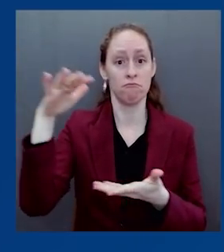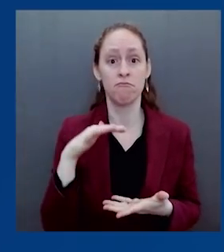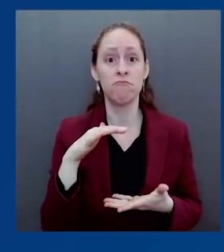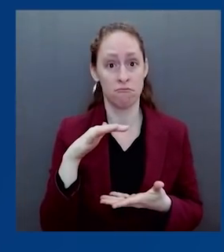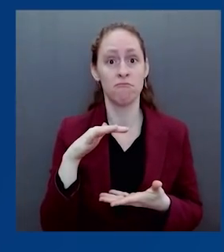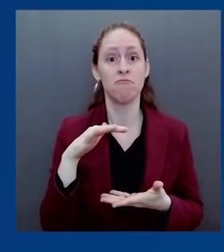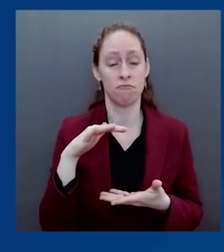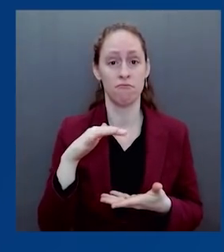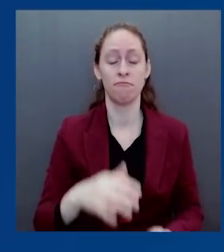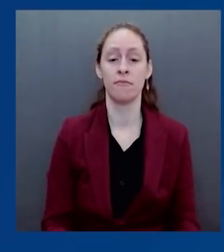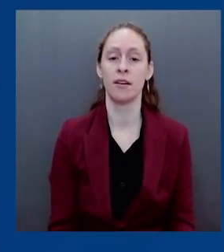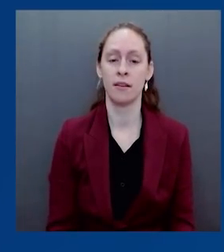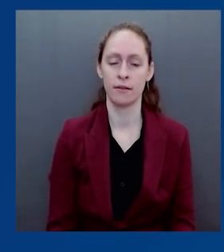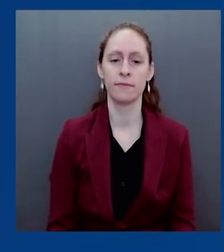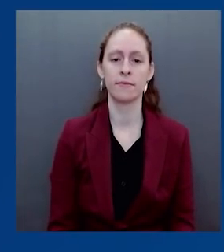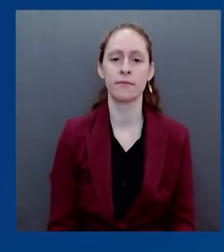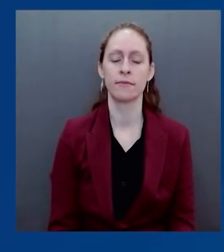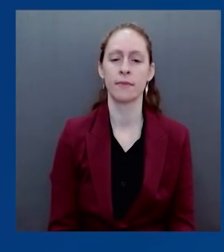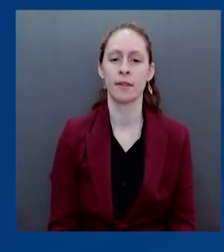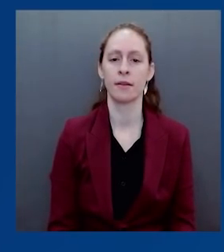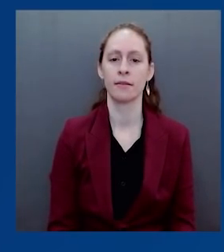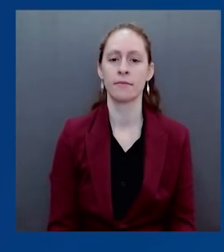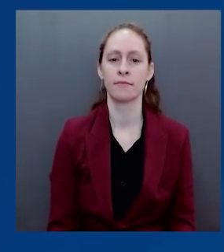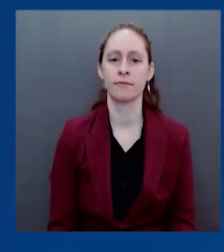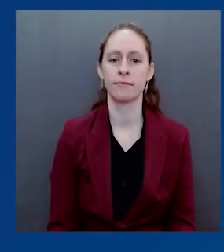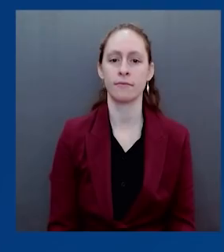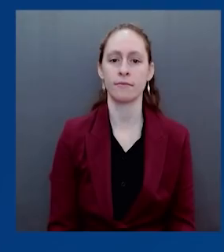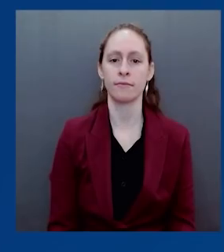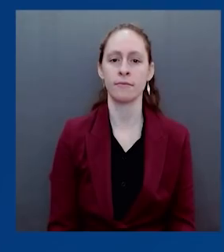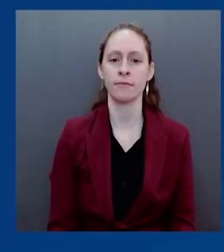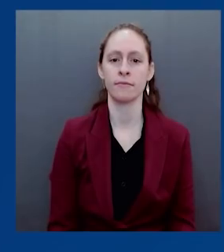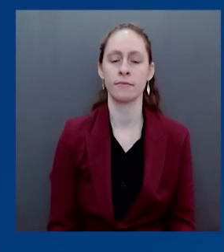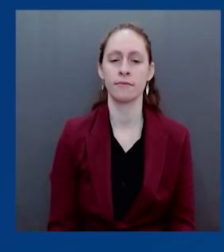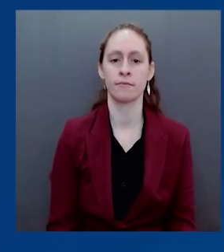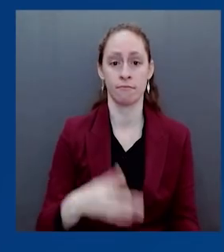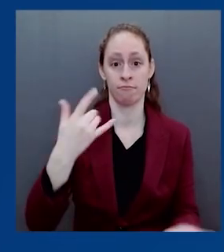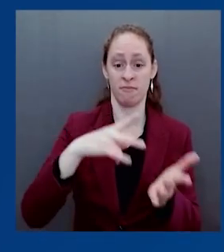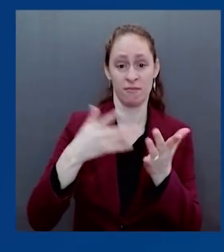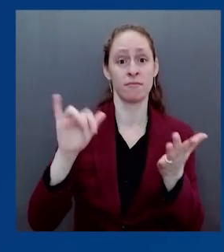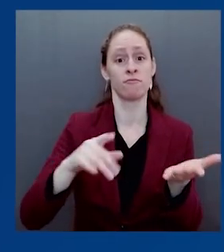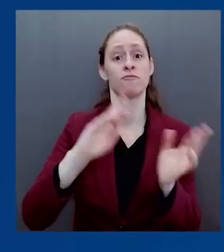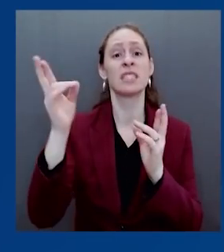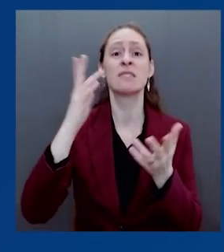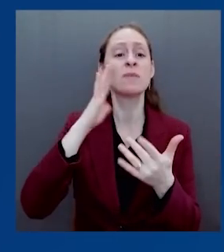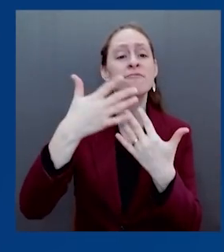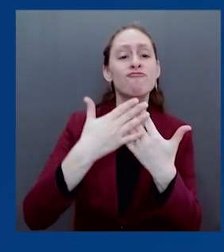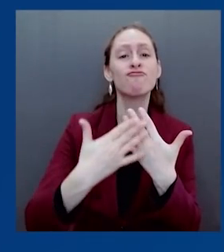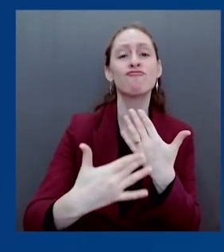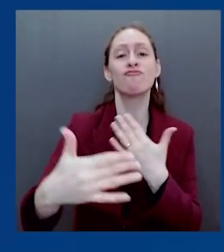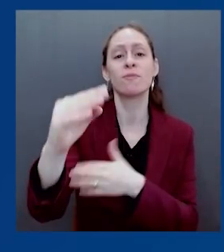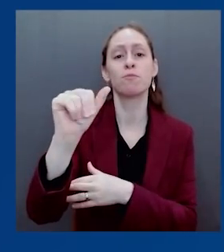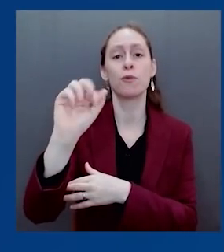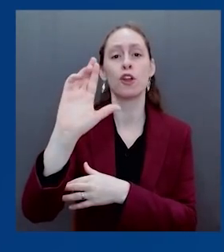courses through the end of March. And we're using every tool at our disposal, including the Defense Production Act,